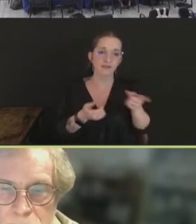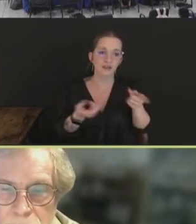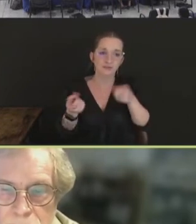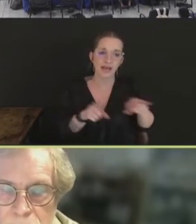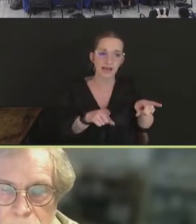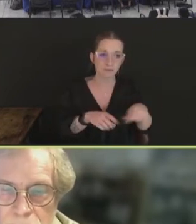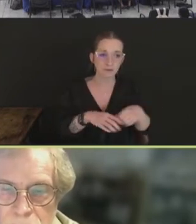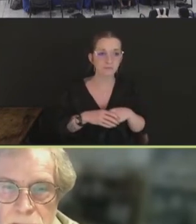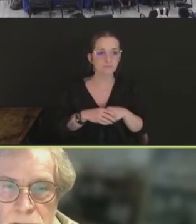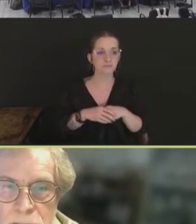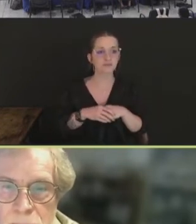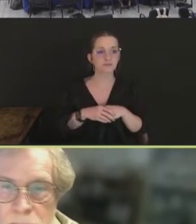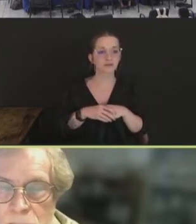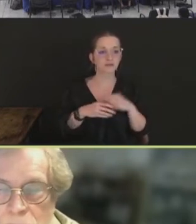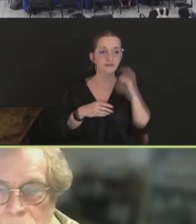Next.